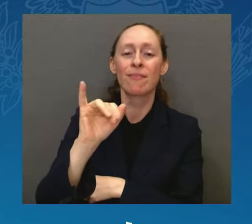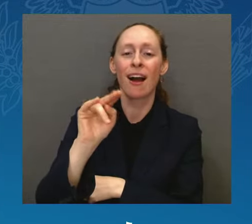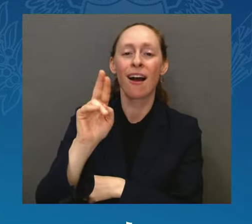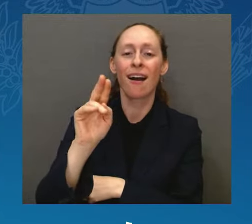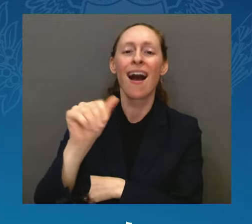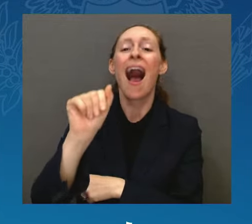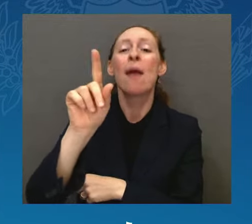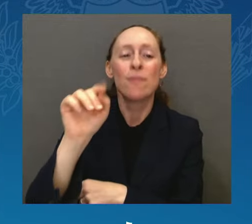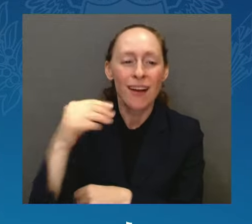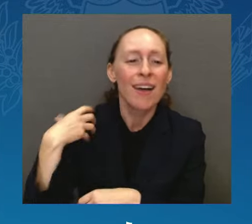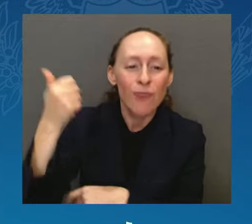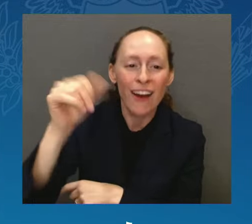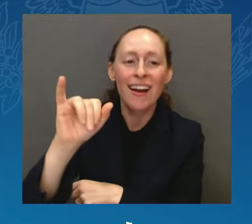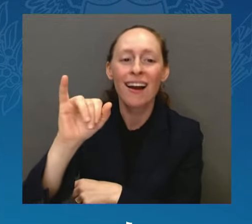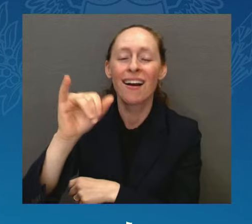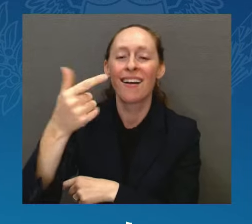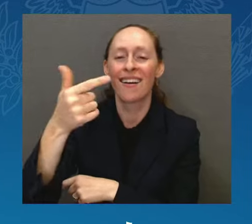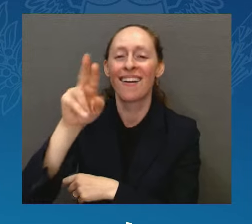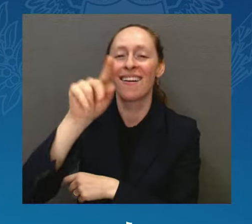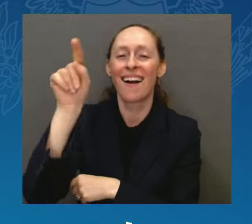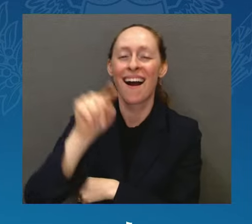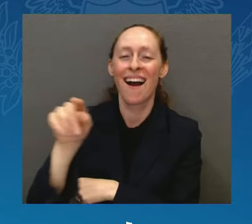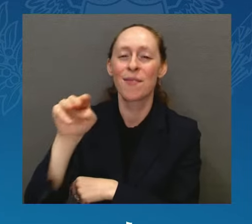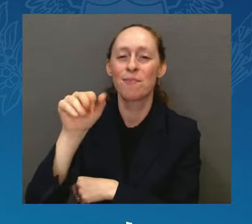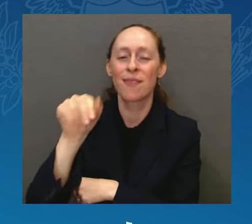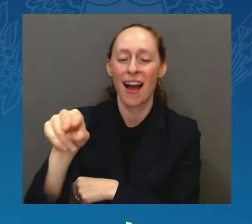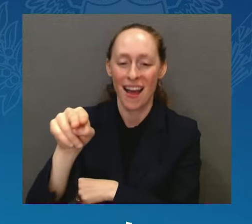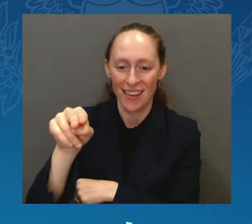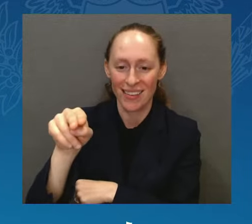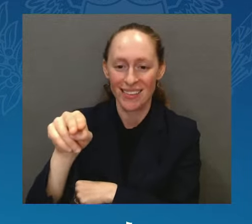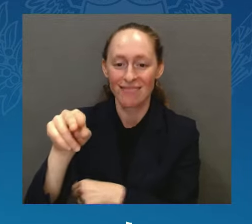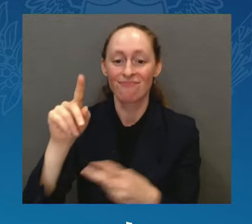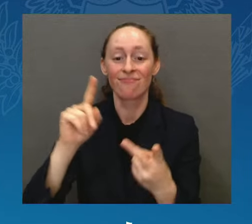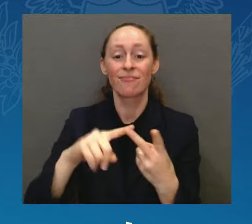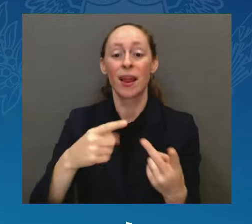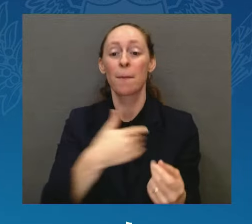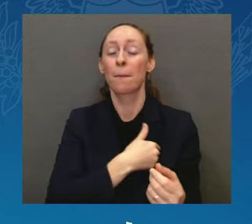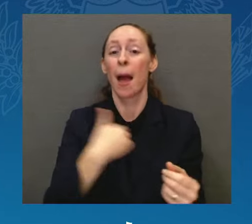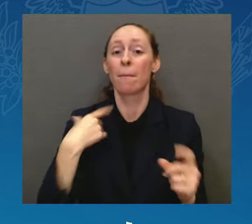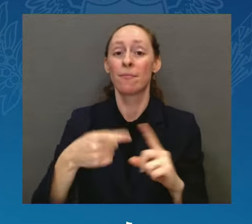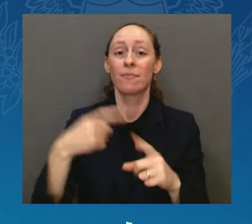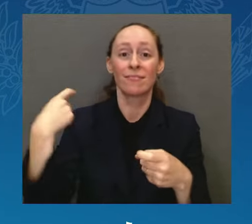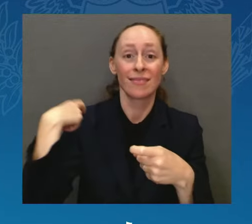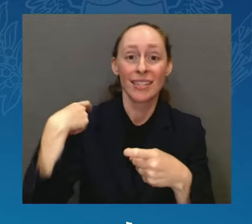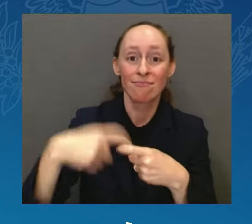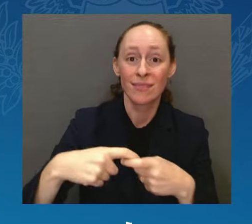members of the Hispanic Congressional Caucus, including Chairwoman Nanette Barragán.